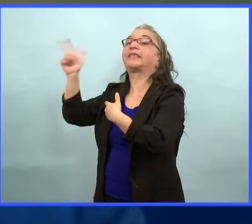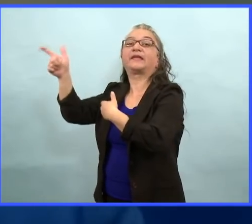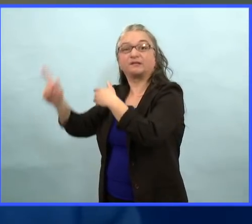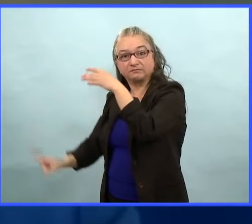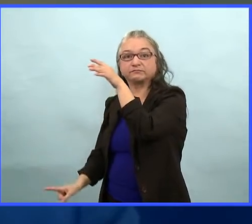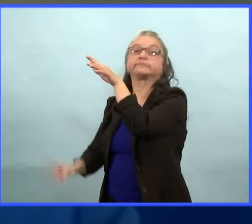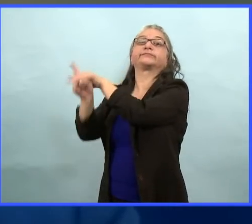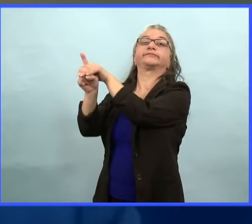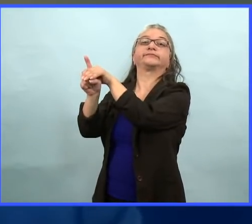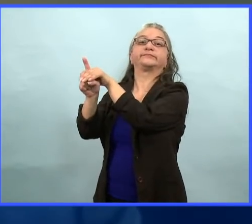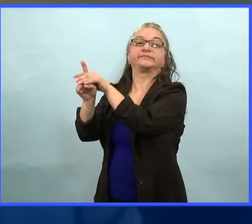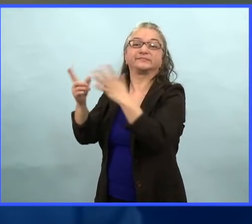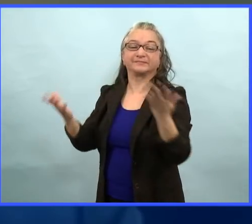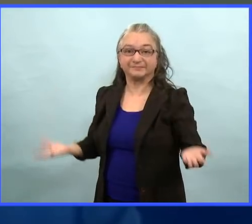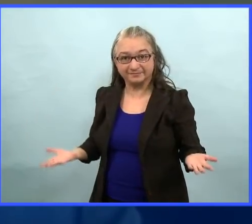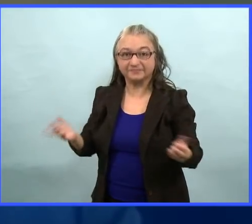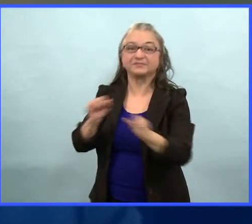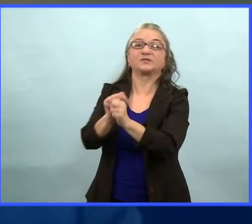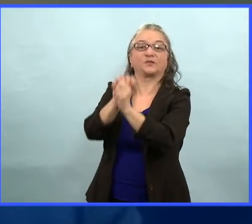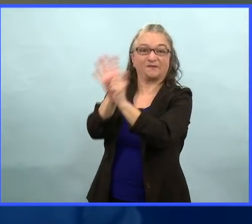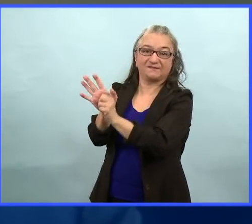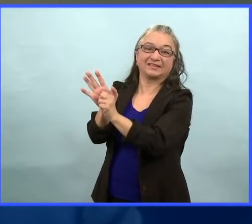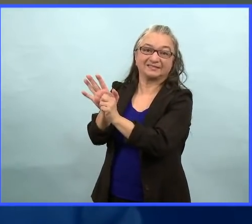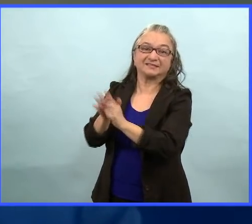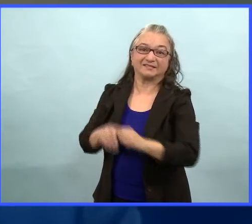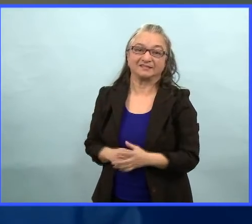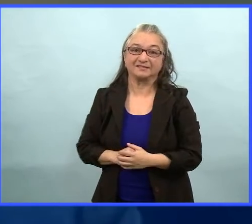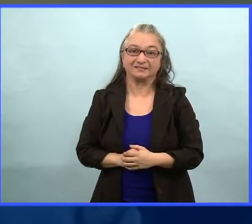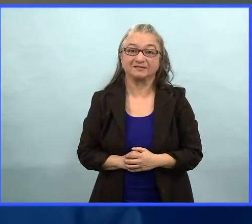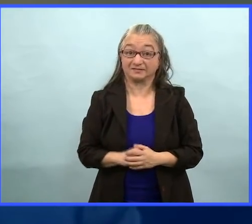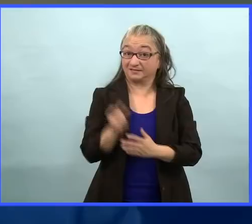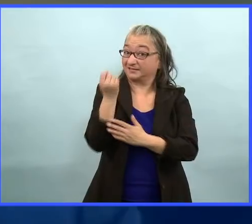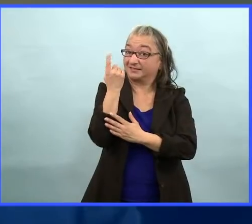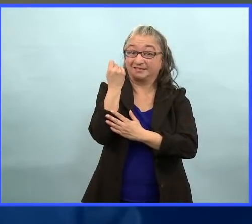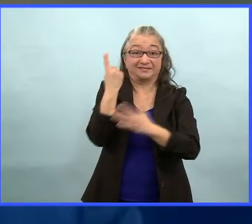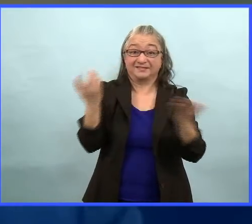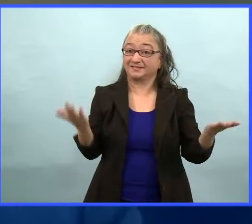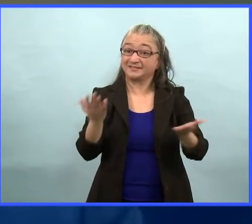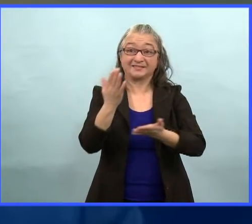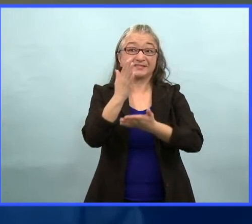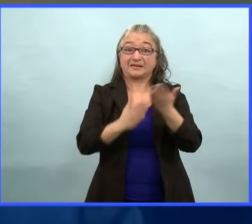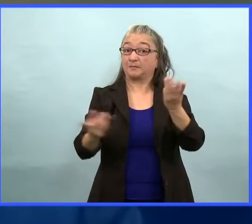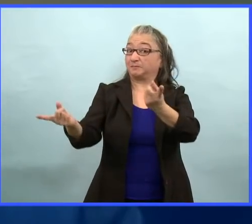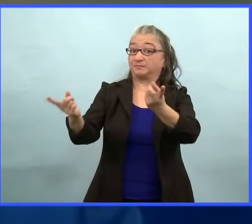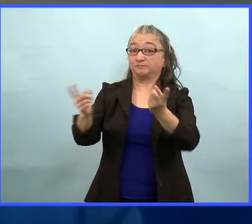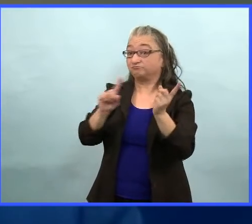accidents trauma emergency situations labor and so on happen to be covered positive